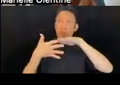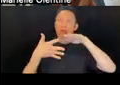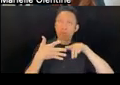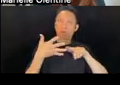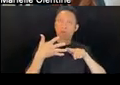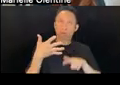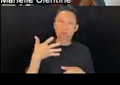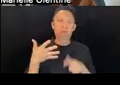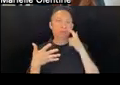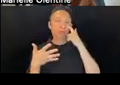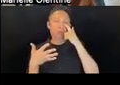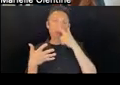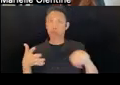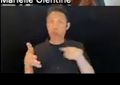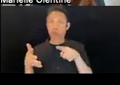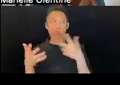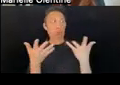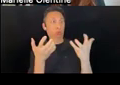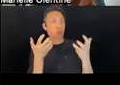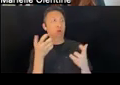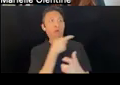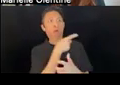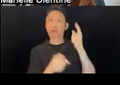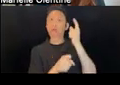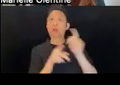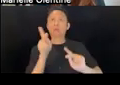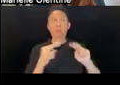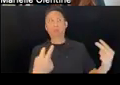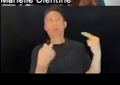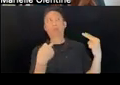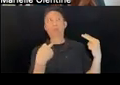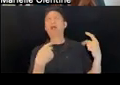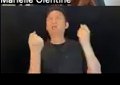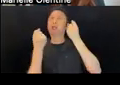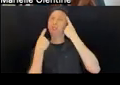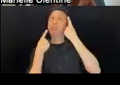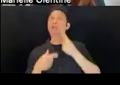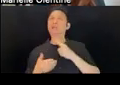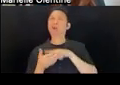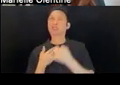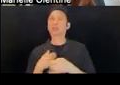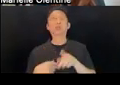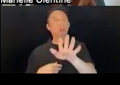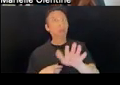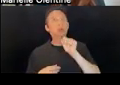rapport going, even though we were early on when we first met her was important. Thanks for sharing. So you can do this,